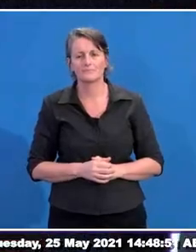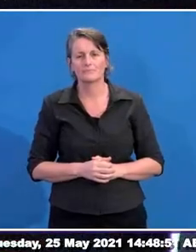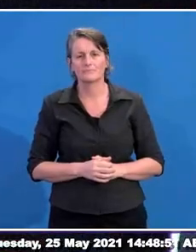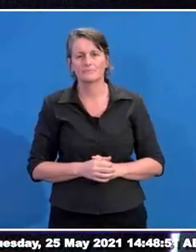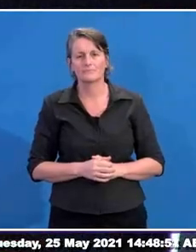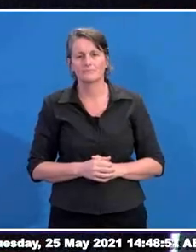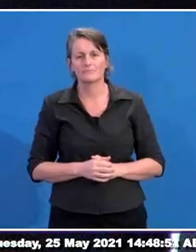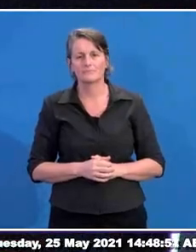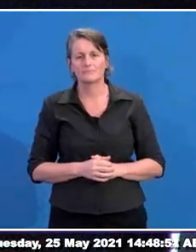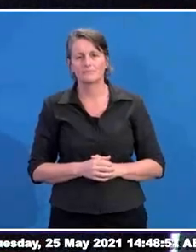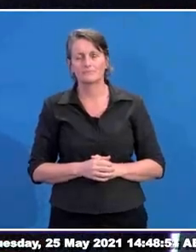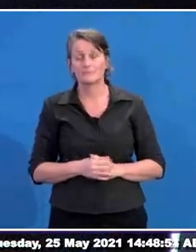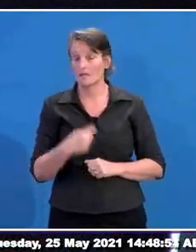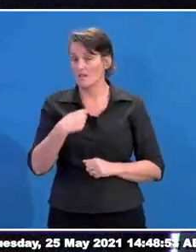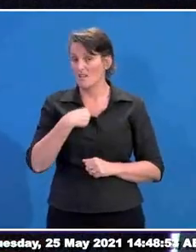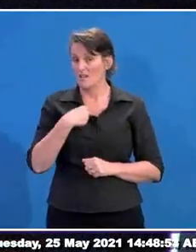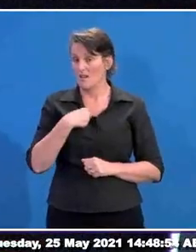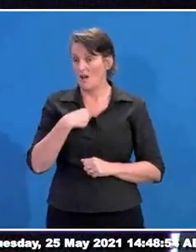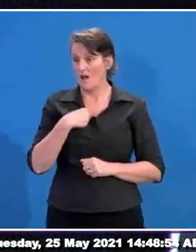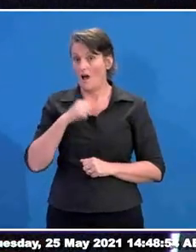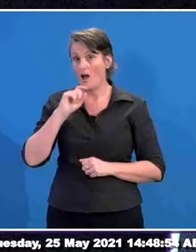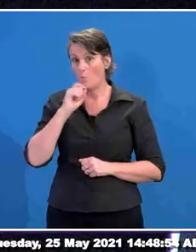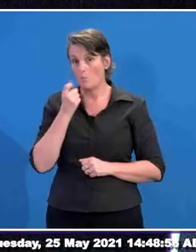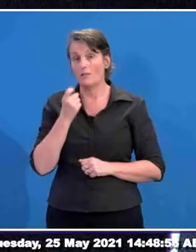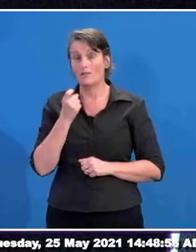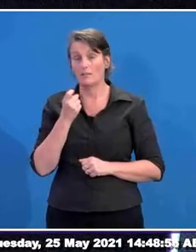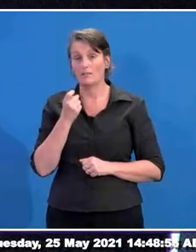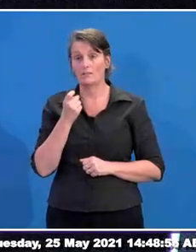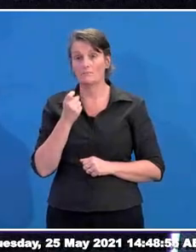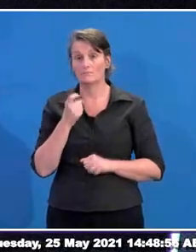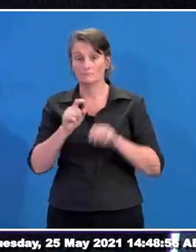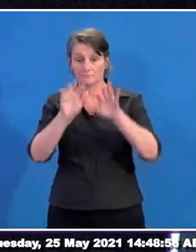I generally start by outlining the purpose of the report and the